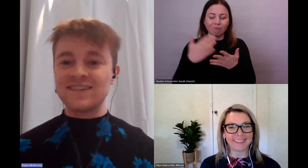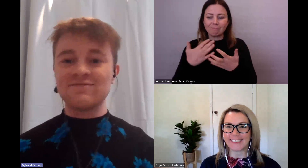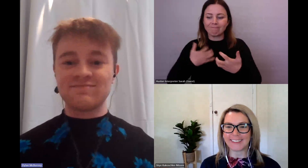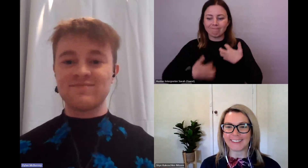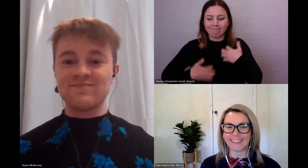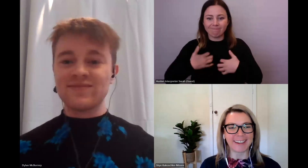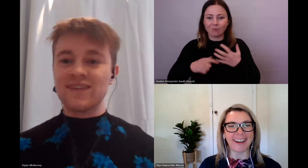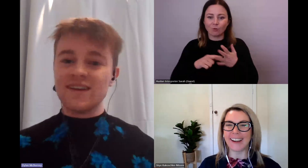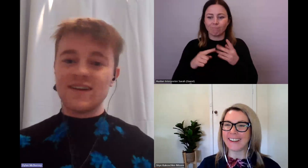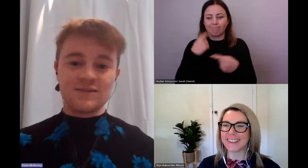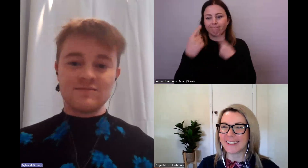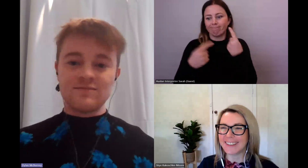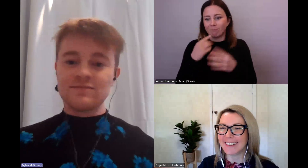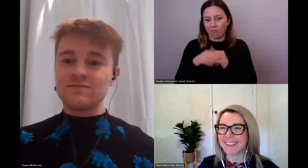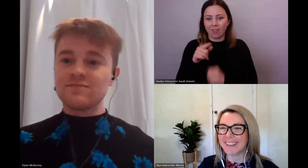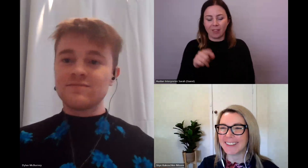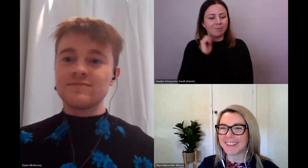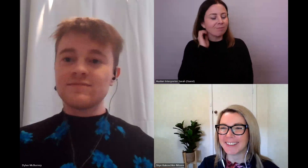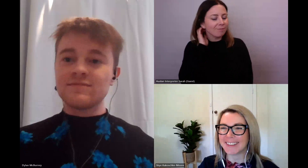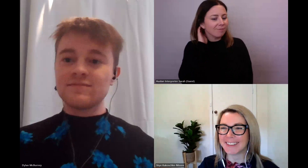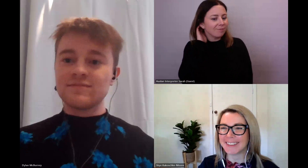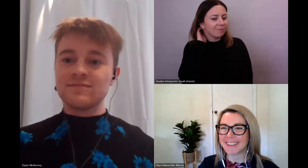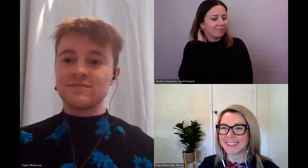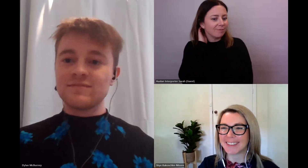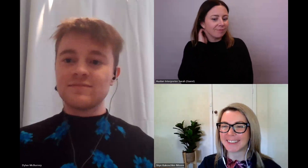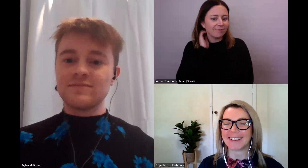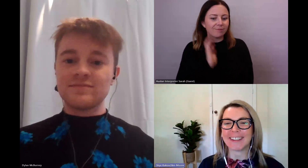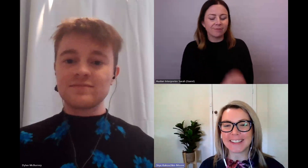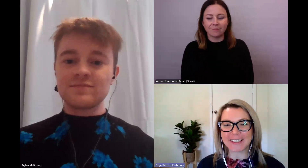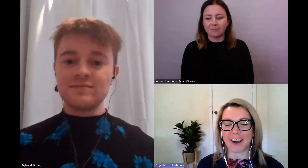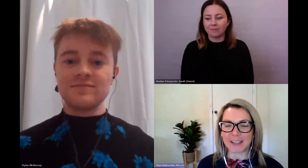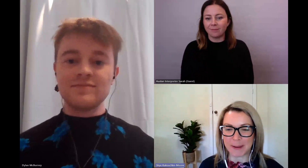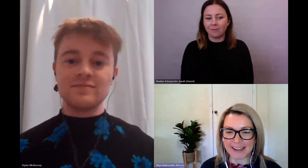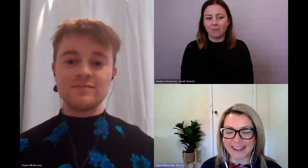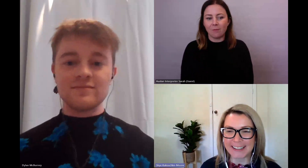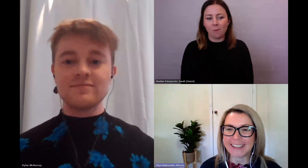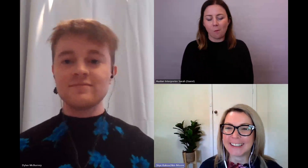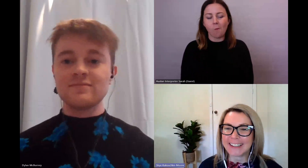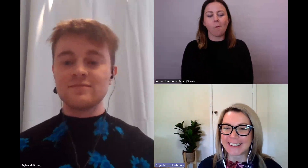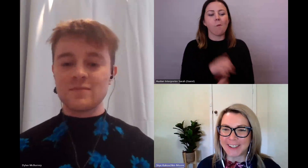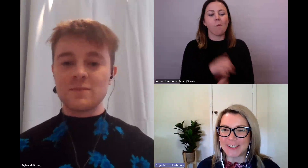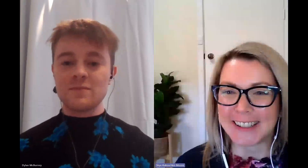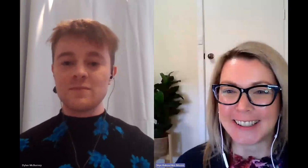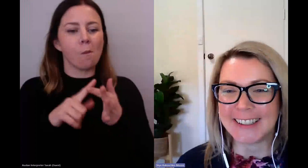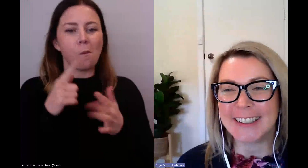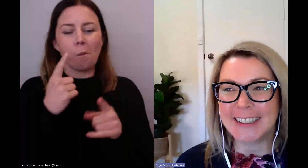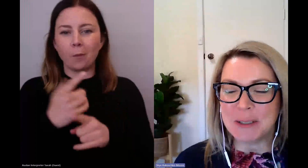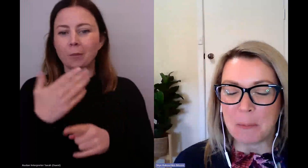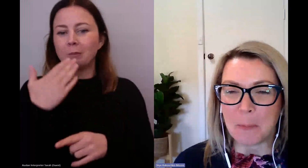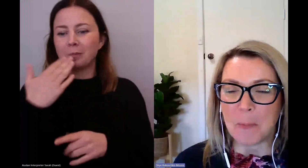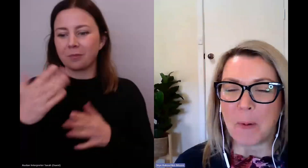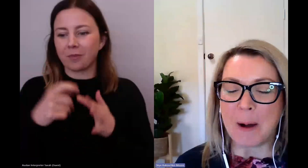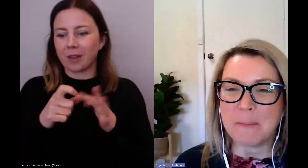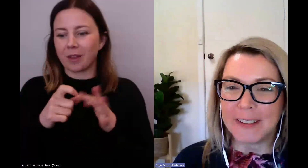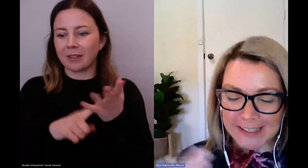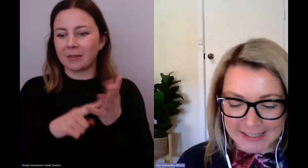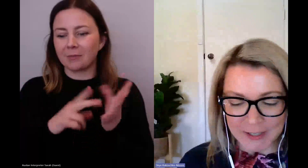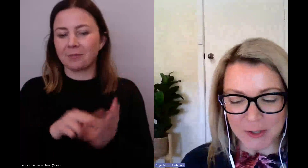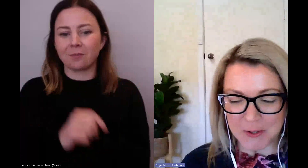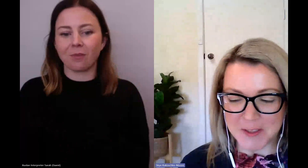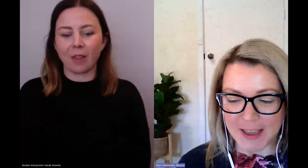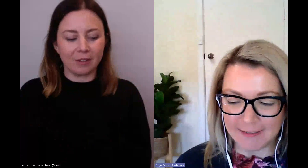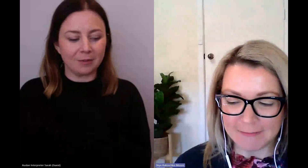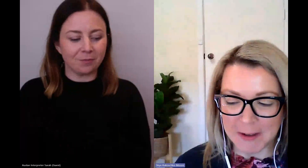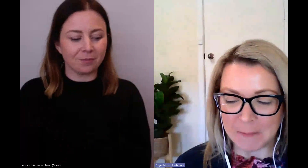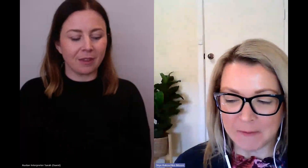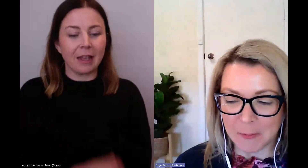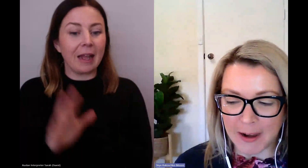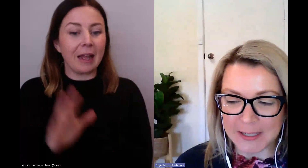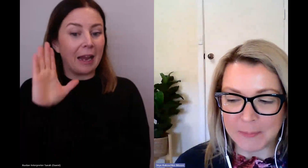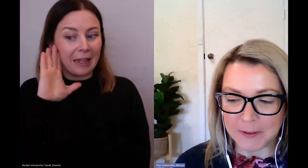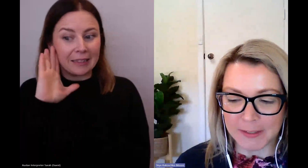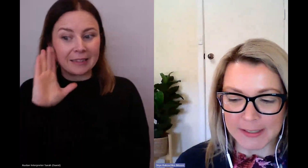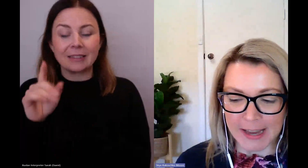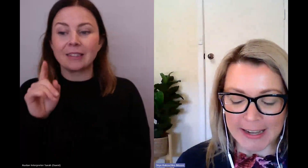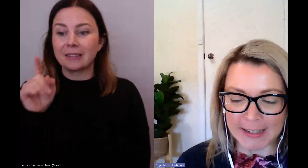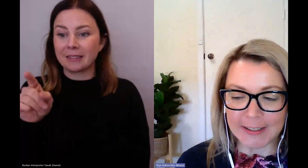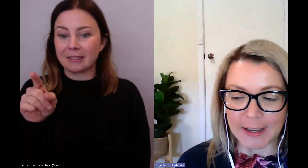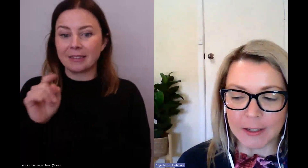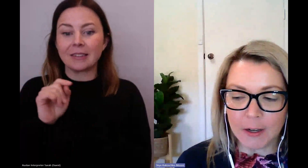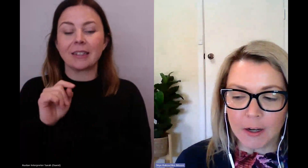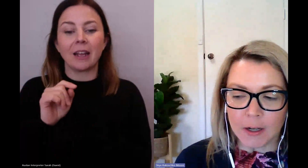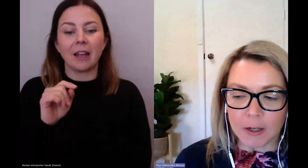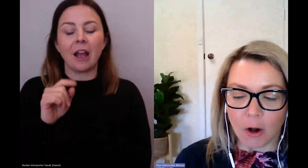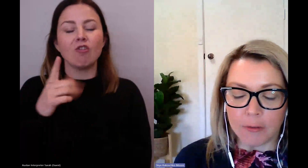Skye speaking. Thank you Dylan. Listening to you then it reminded me of the saying that